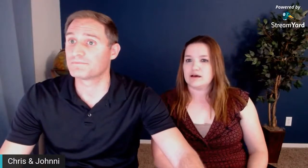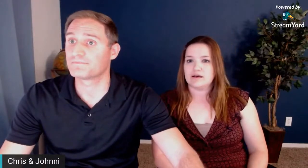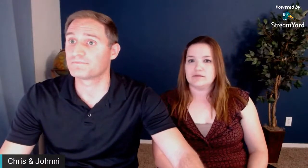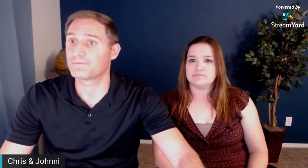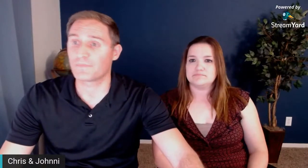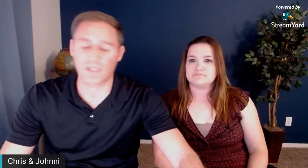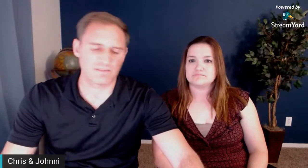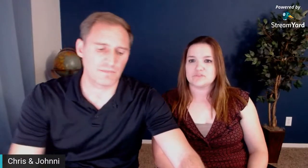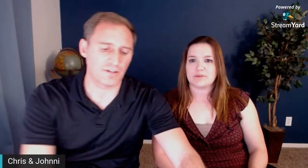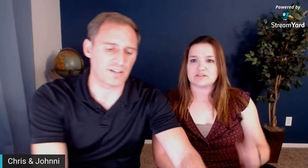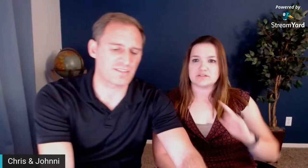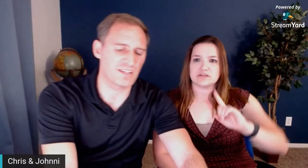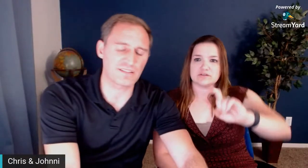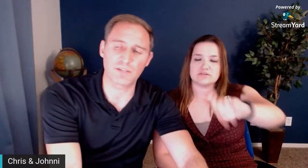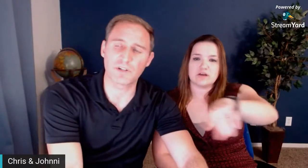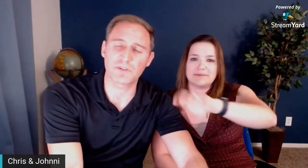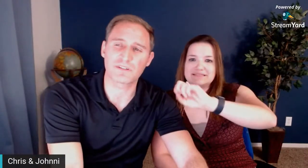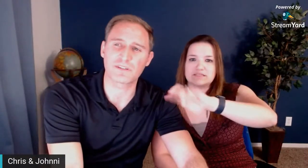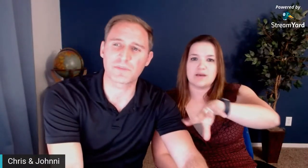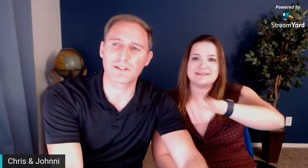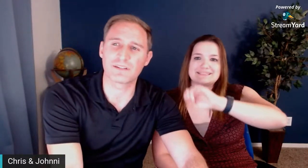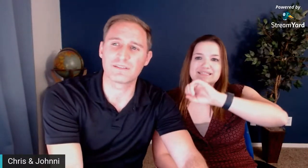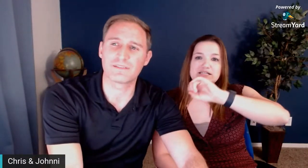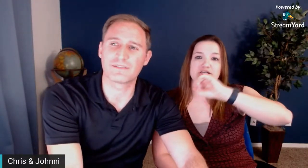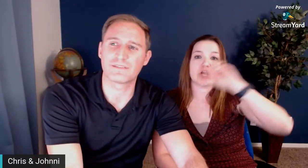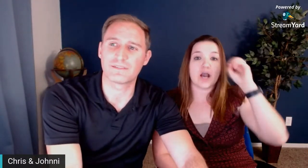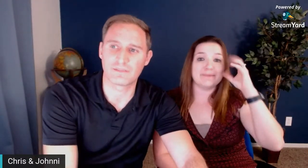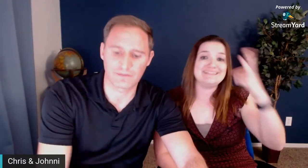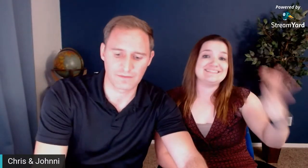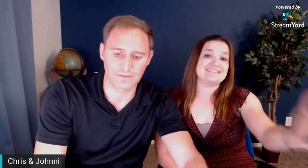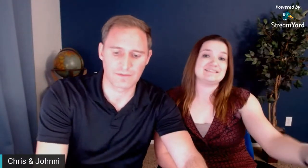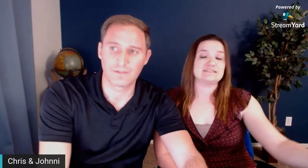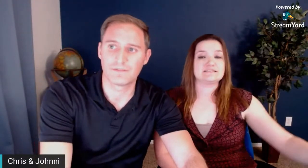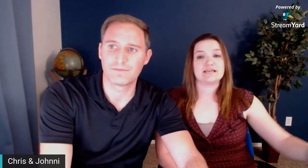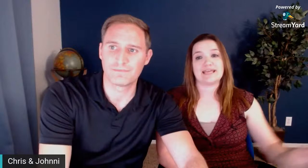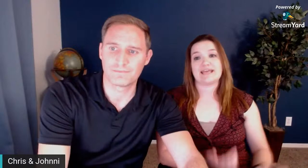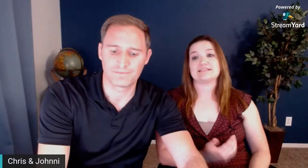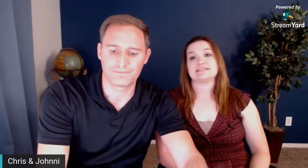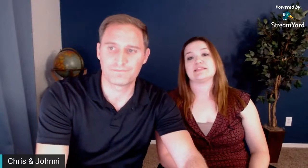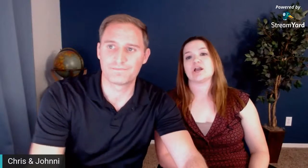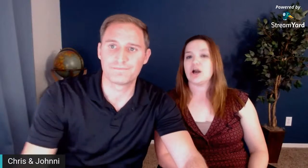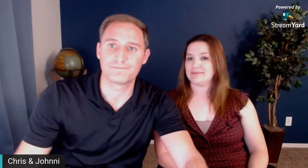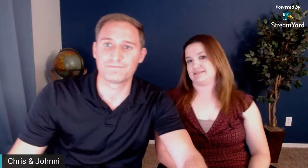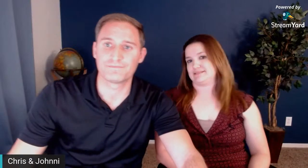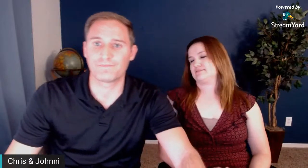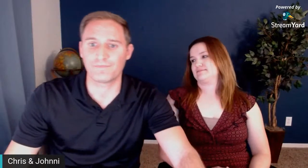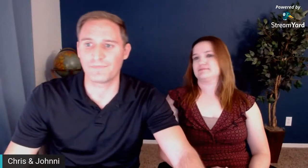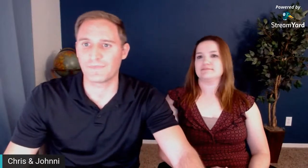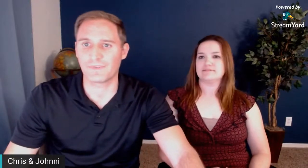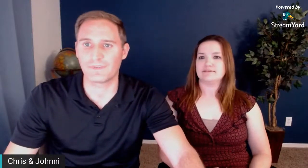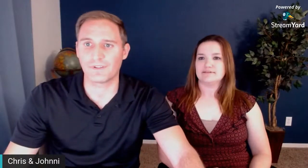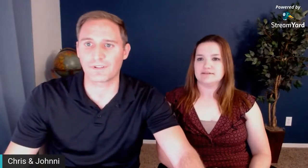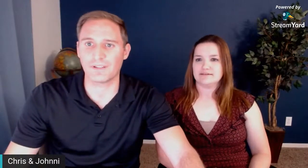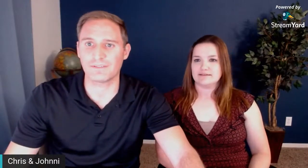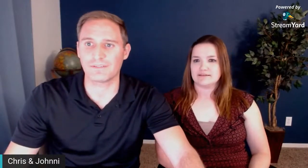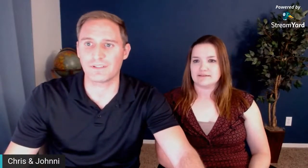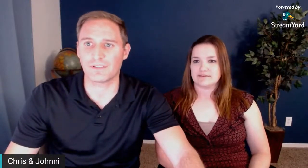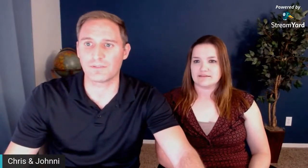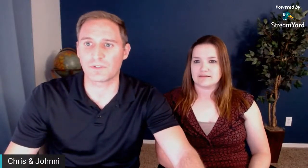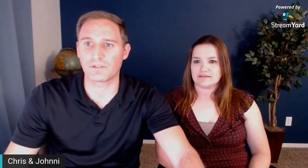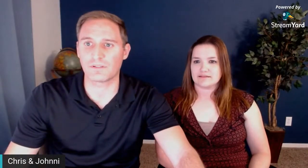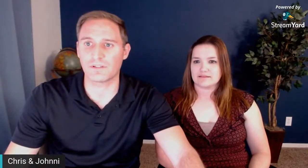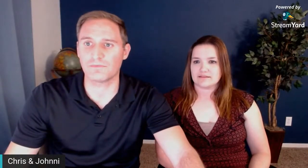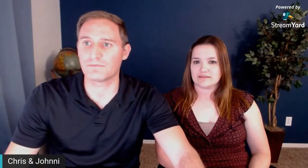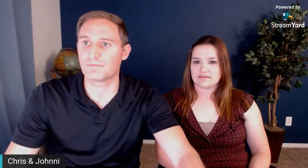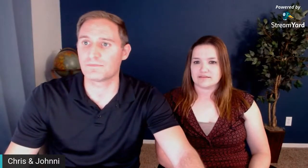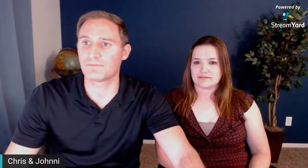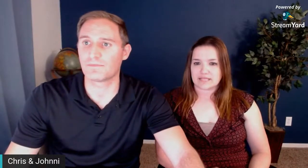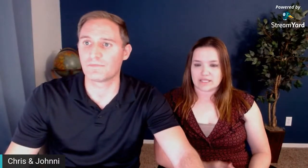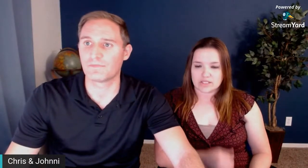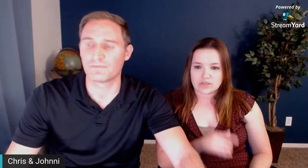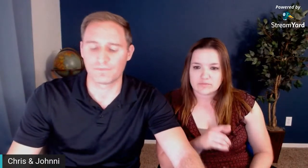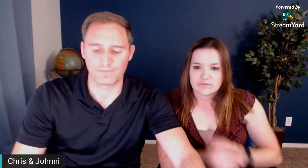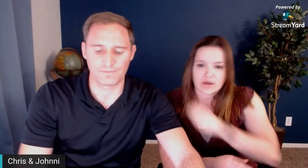um right it's gonna because i'm gonna i can't see the comments okay here we go thank you